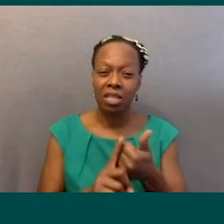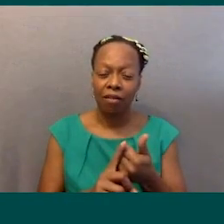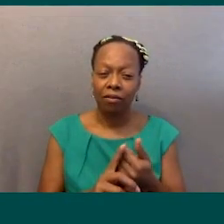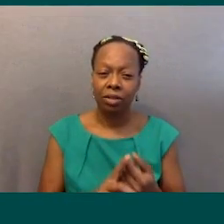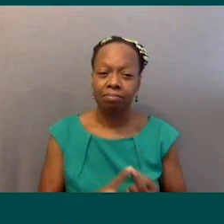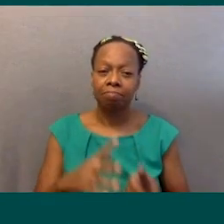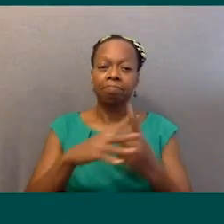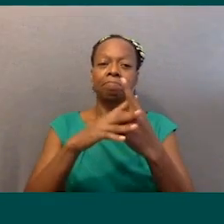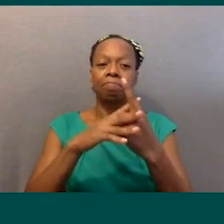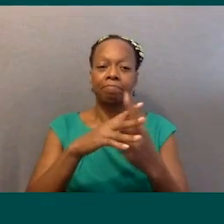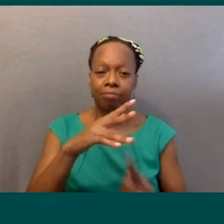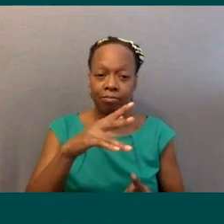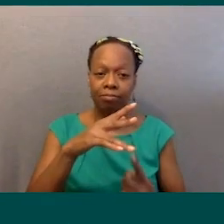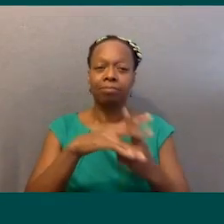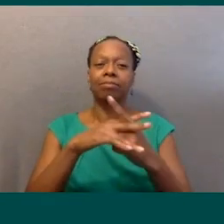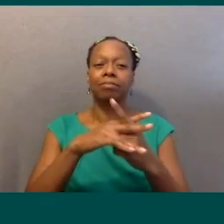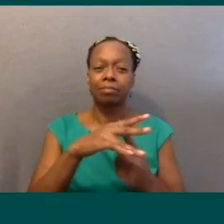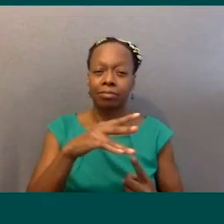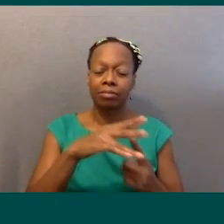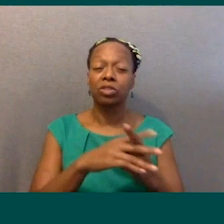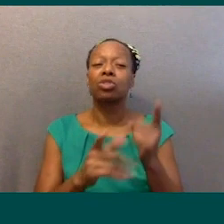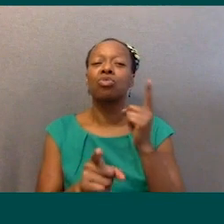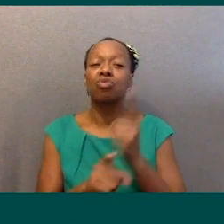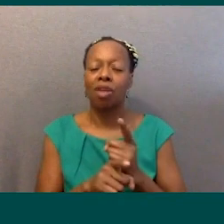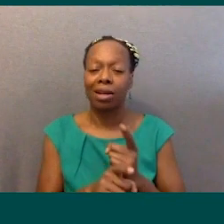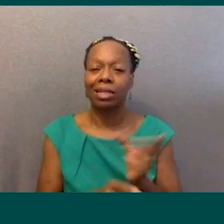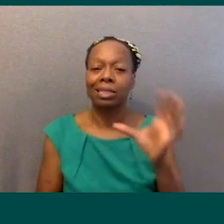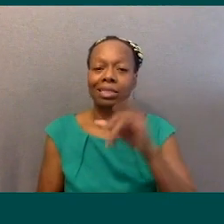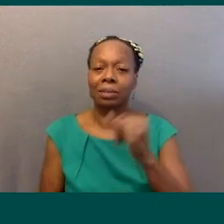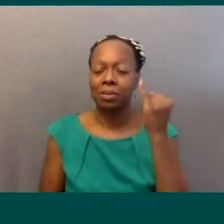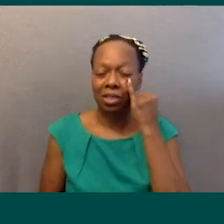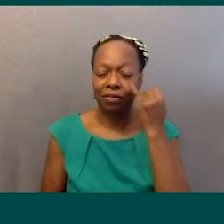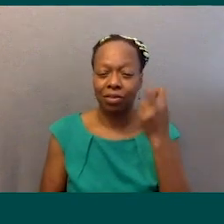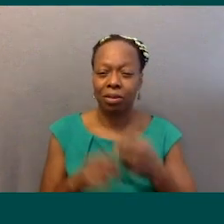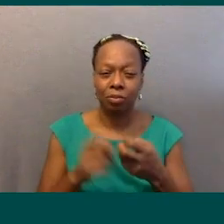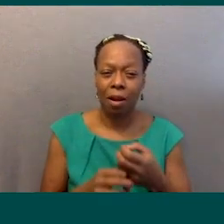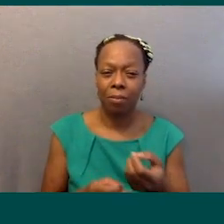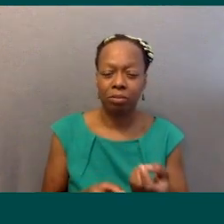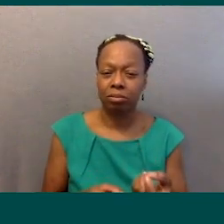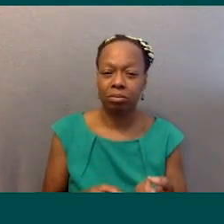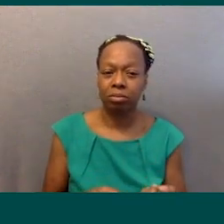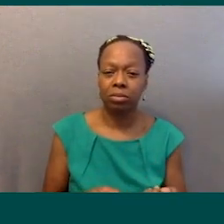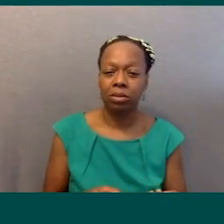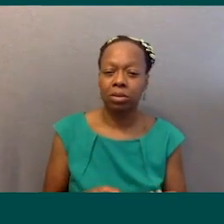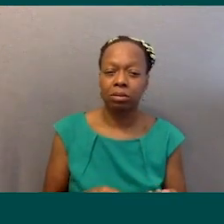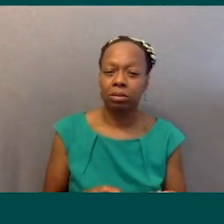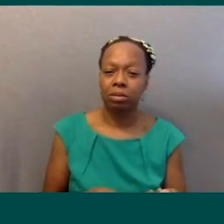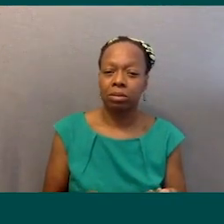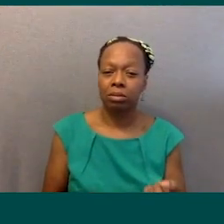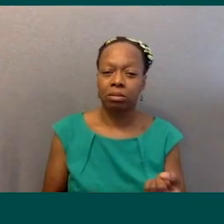Yes, it seems like that the dyskinesia, dyskinetic movements come and go, and when they come, could that be a sign of chronic pain?